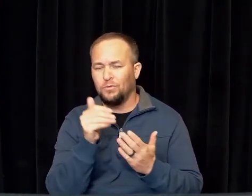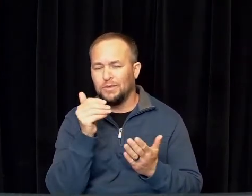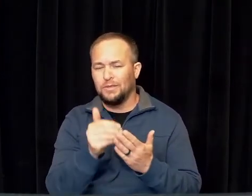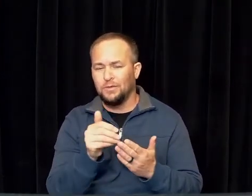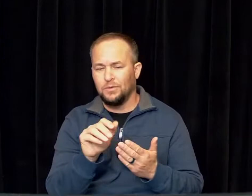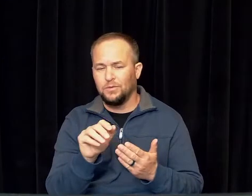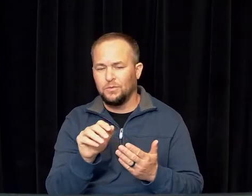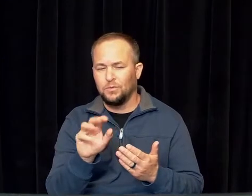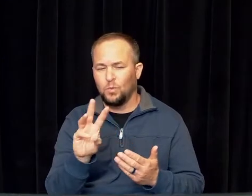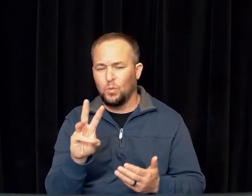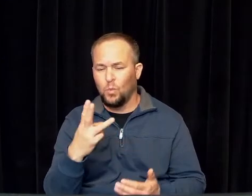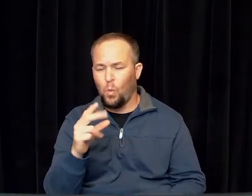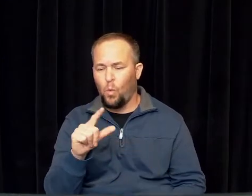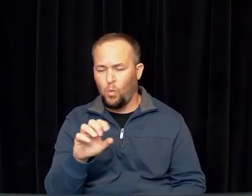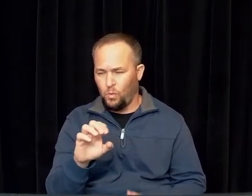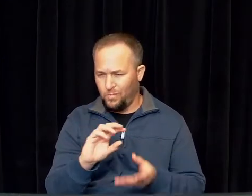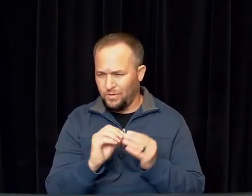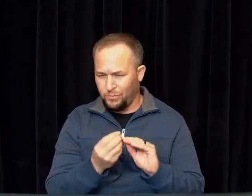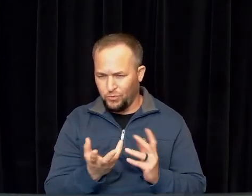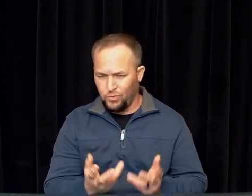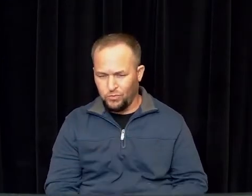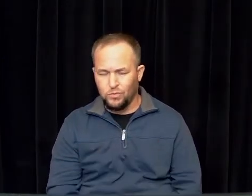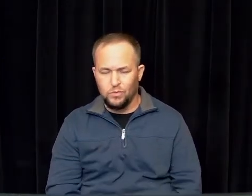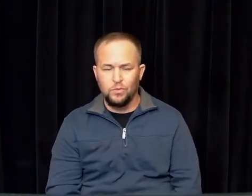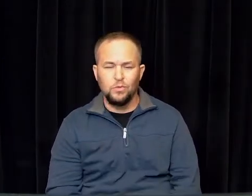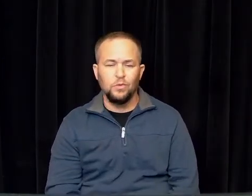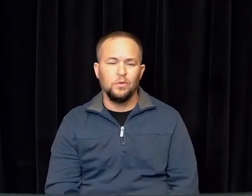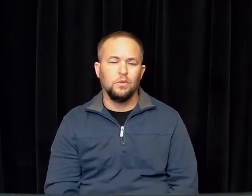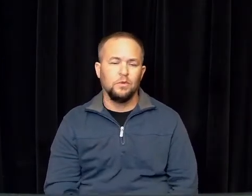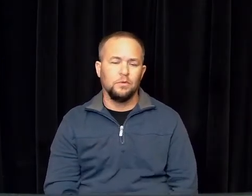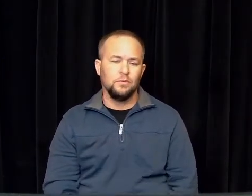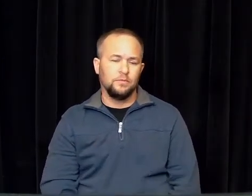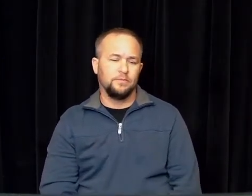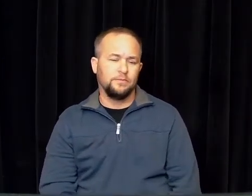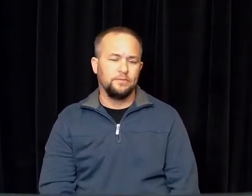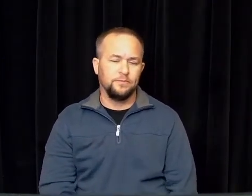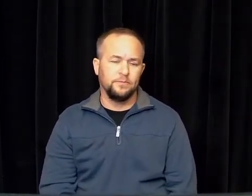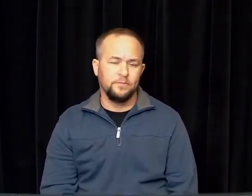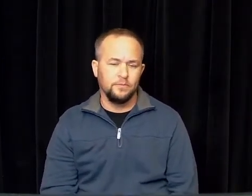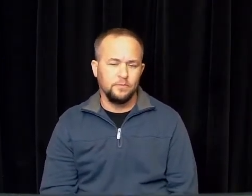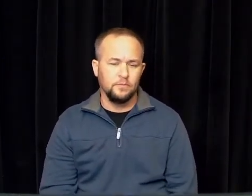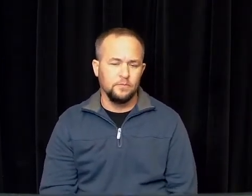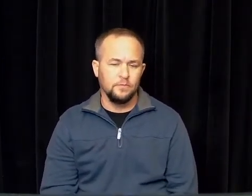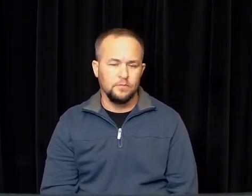just because we want to see like kind of our nearest whole number. So like for instance, our mean